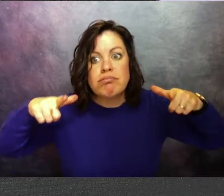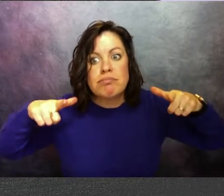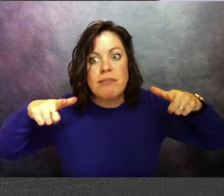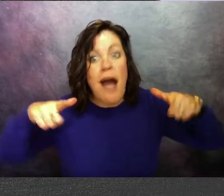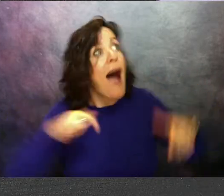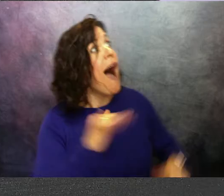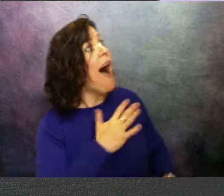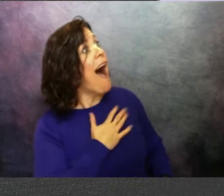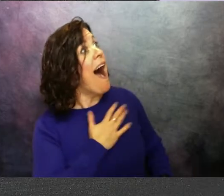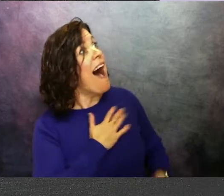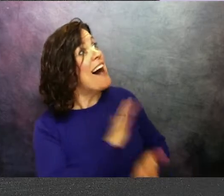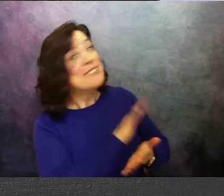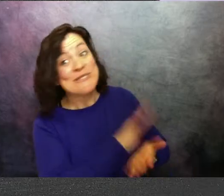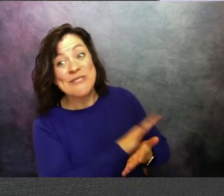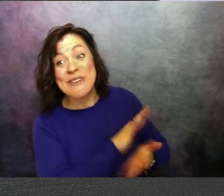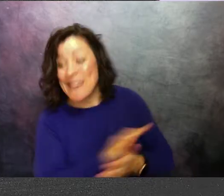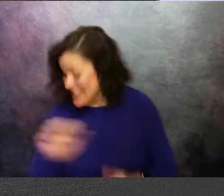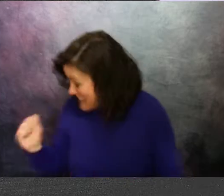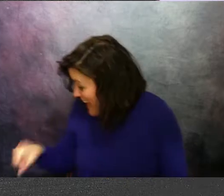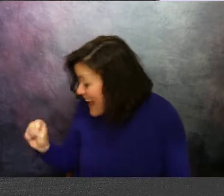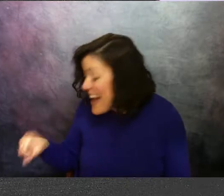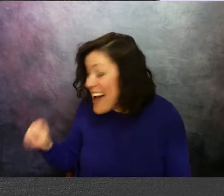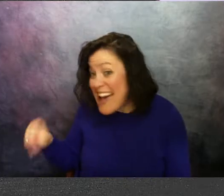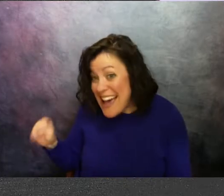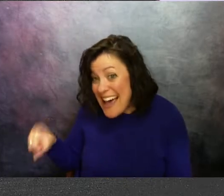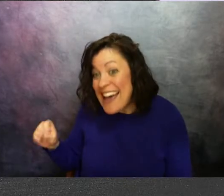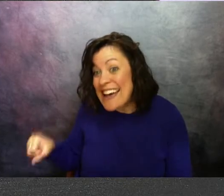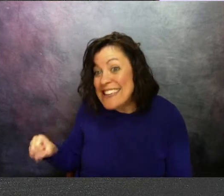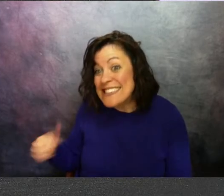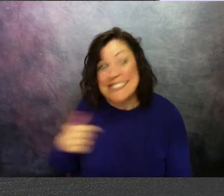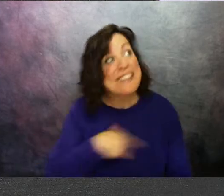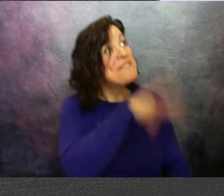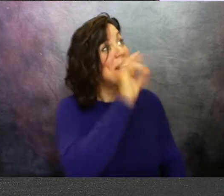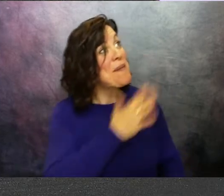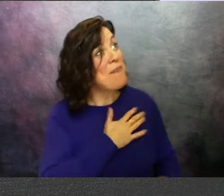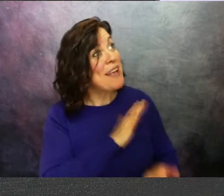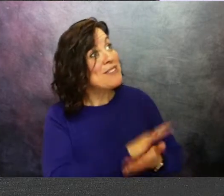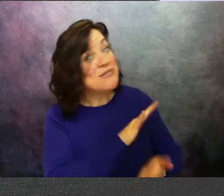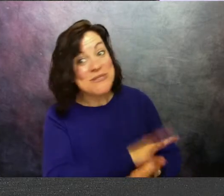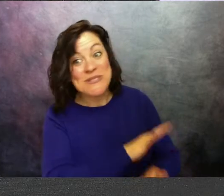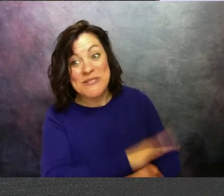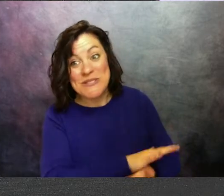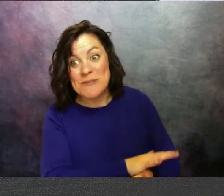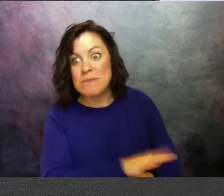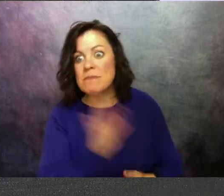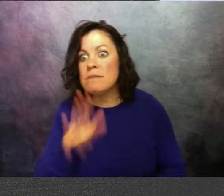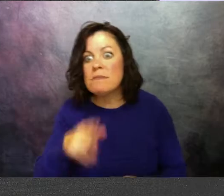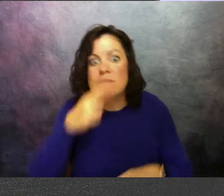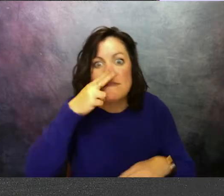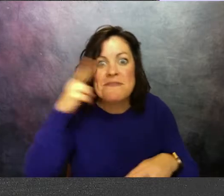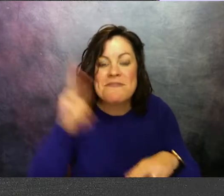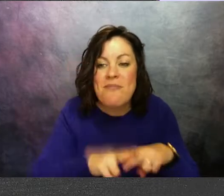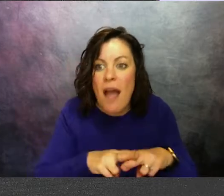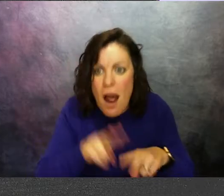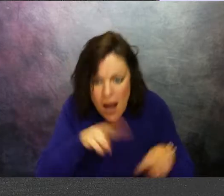My school. I found it. I think that is so fun.